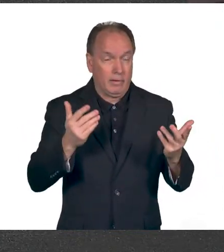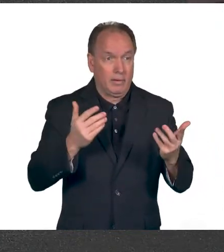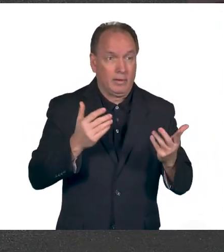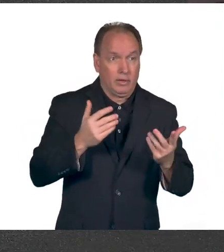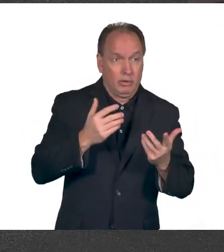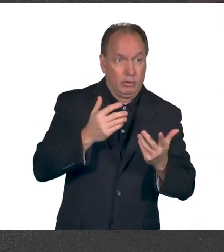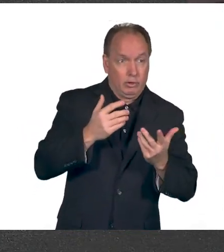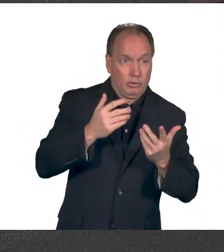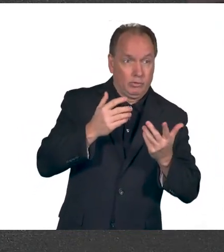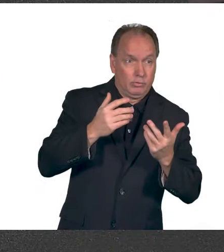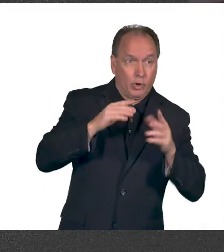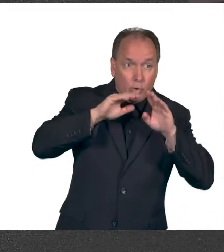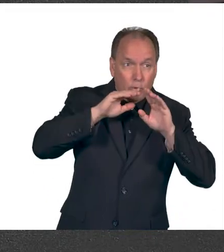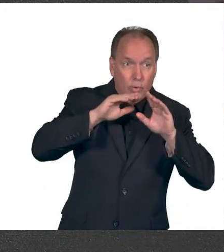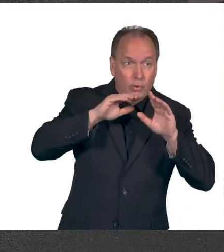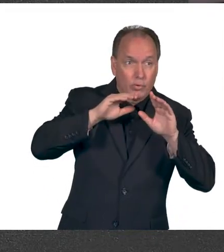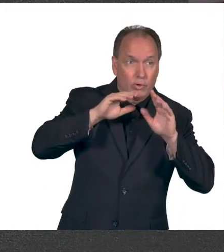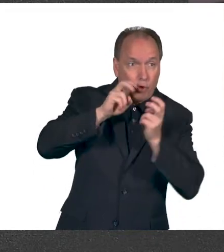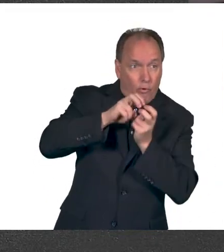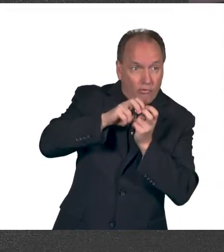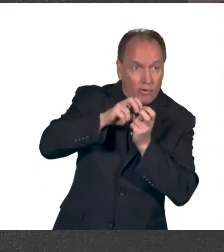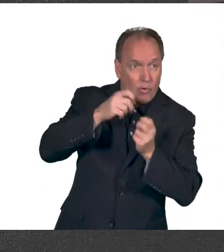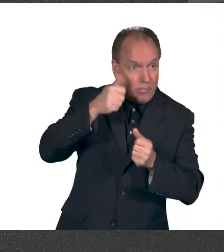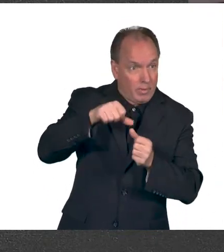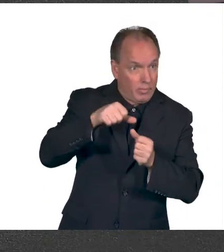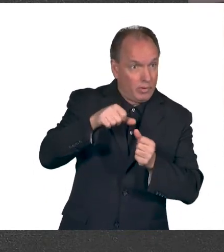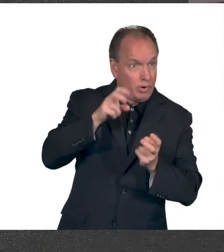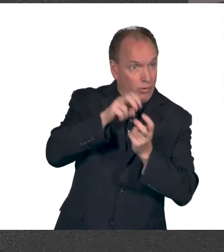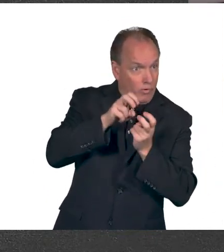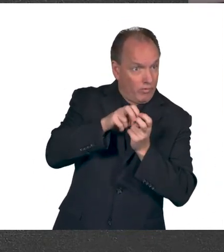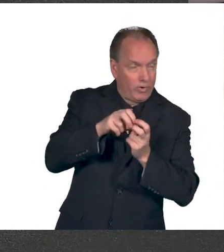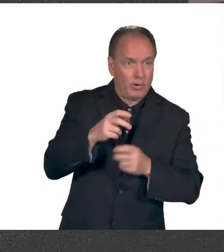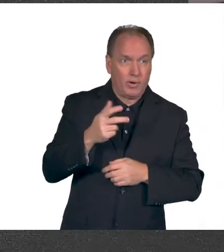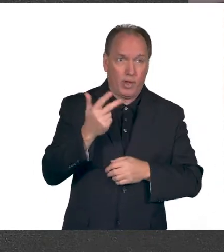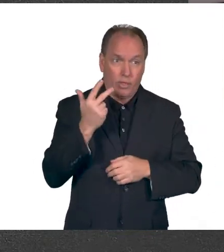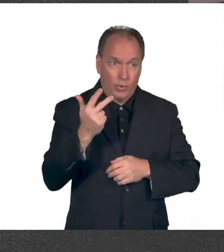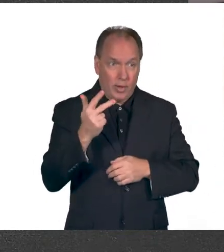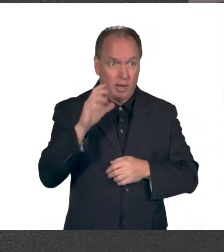If you remember gopher was three snowballs high.